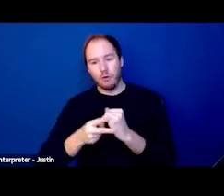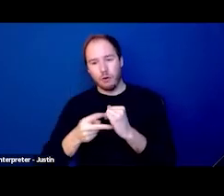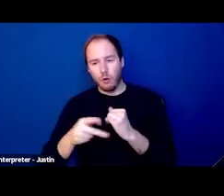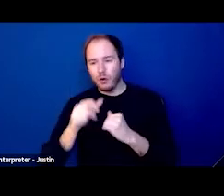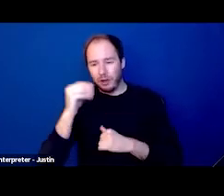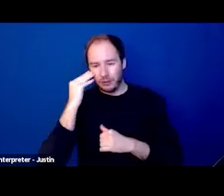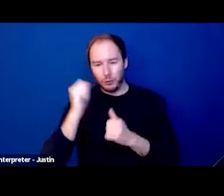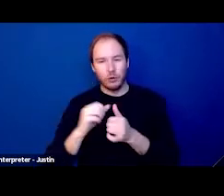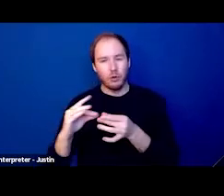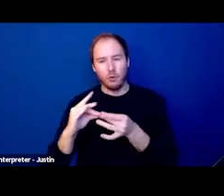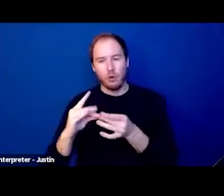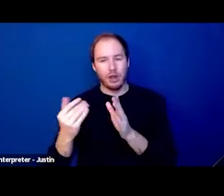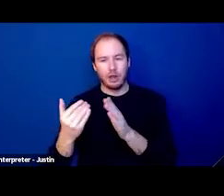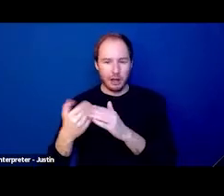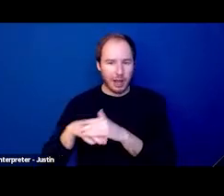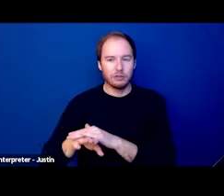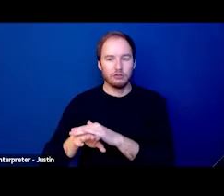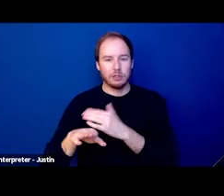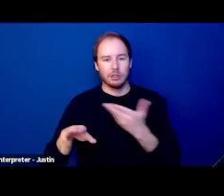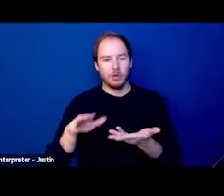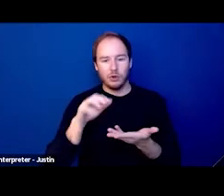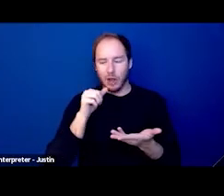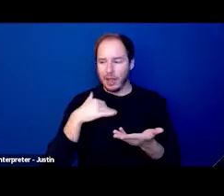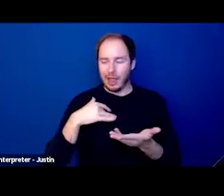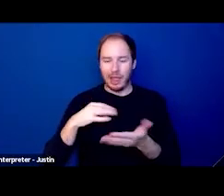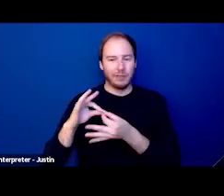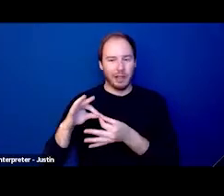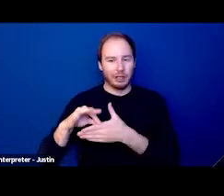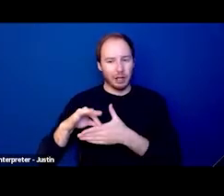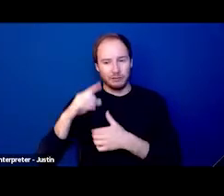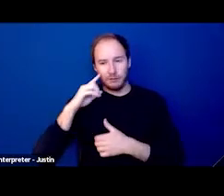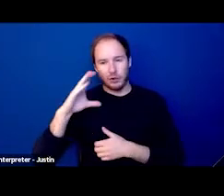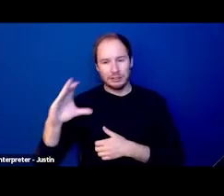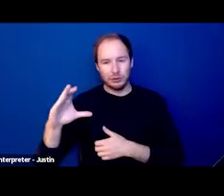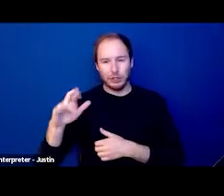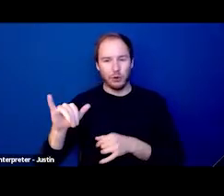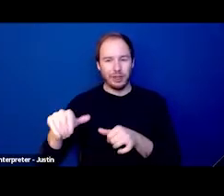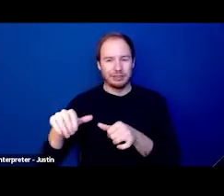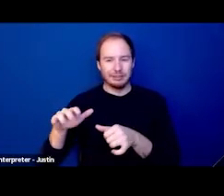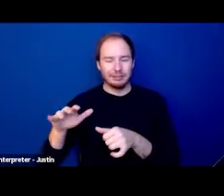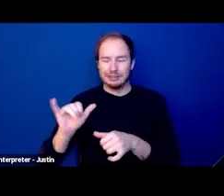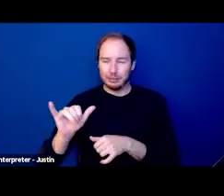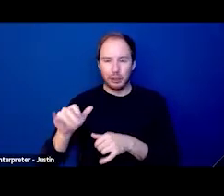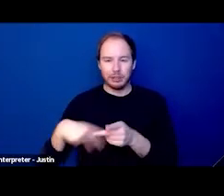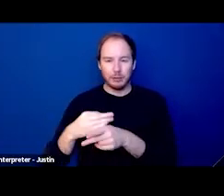because you're not necessarily working in the context of a CoC or in that space, but also again, to provide a resource